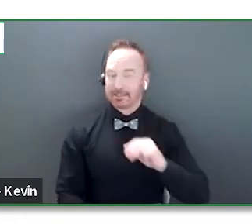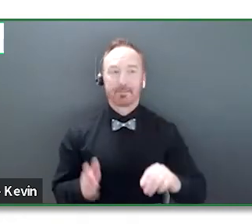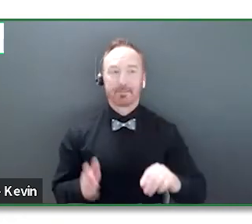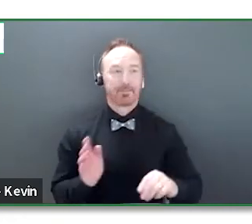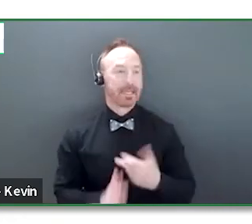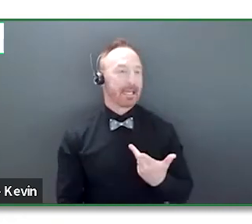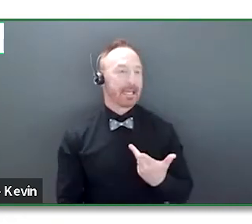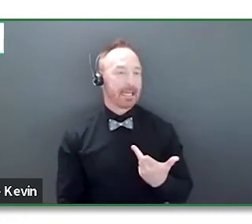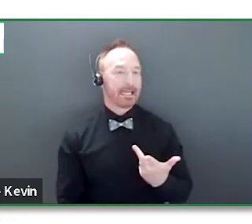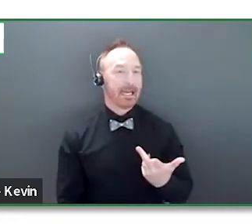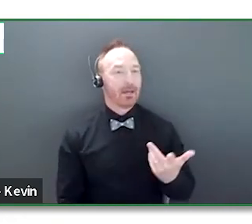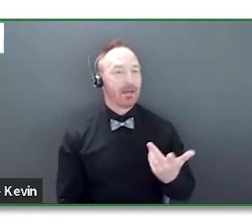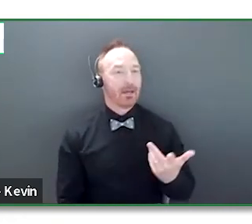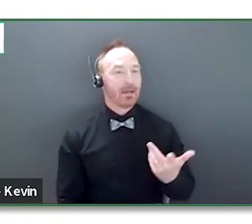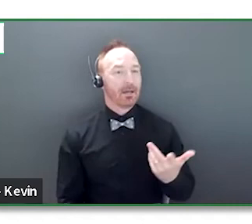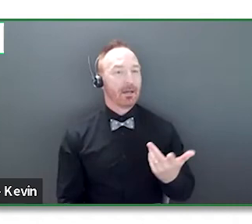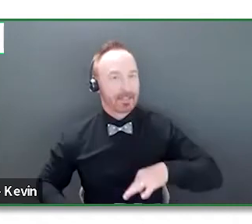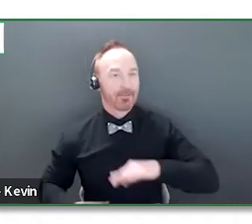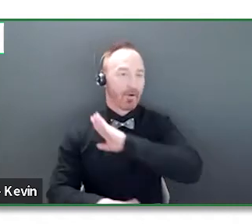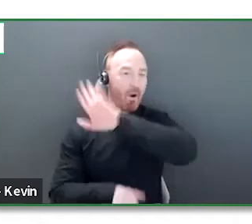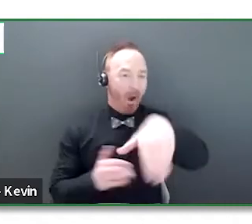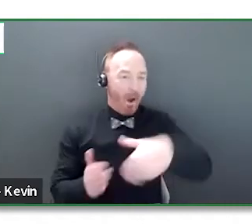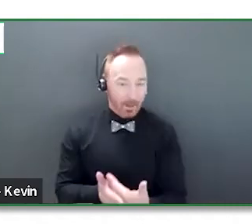We are so thrilled to have you here as well today.